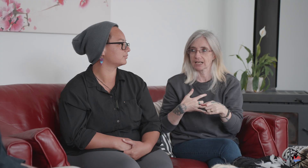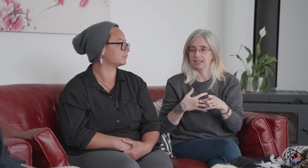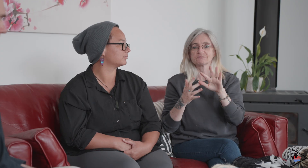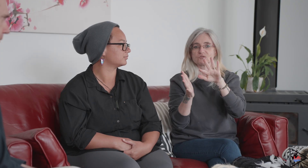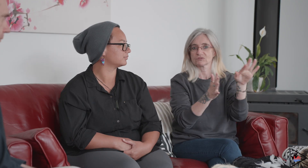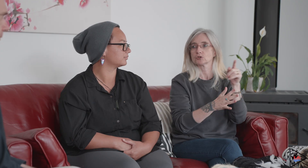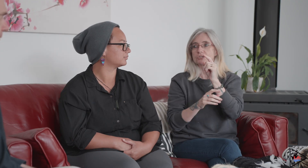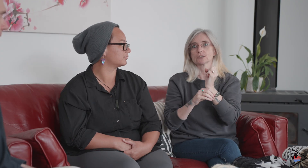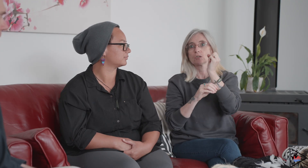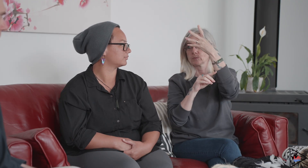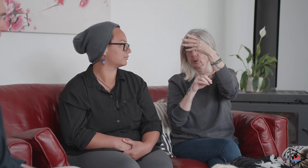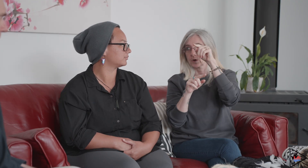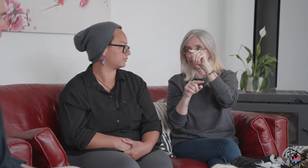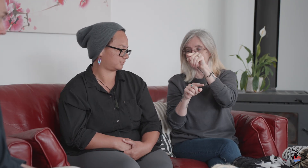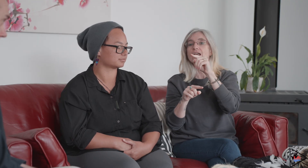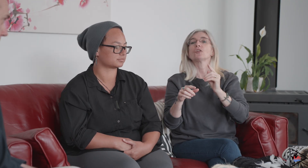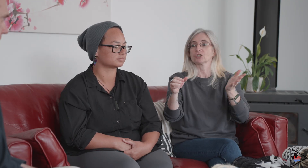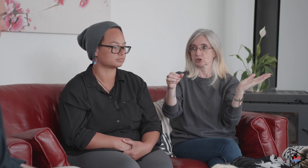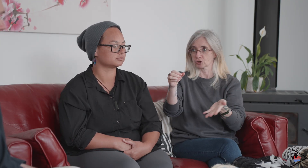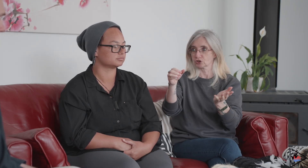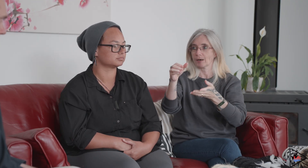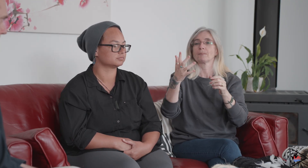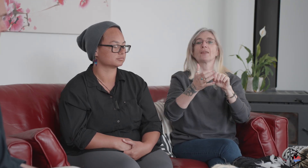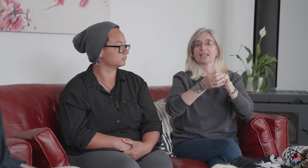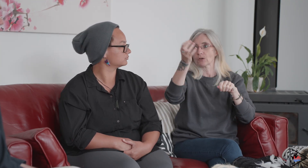choose those that that're showing that. That's kind of towards the end of its life. You need to find